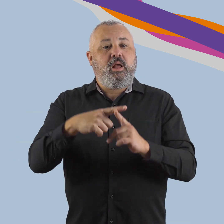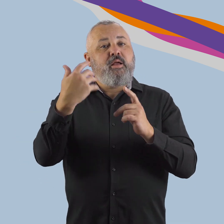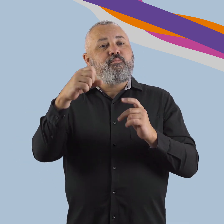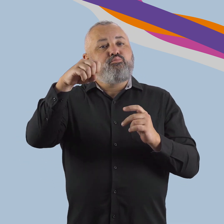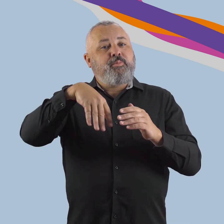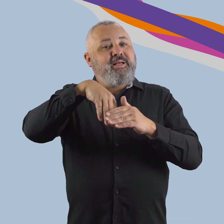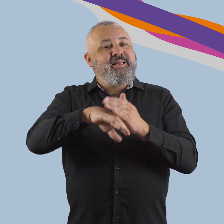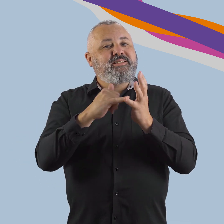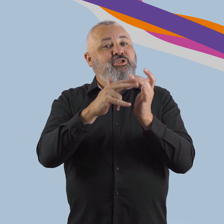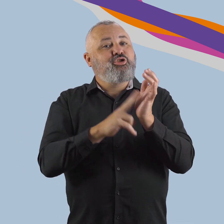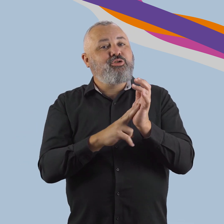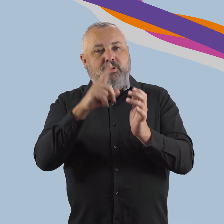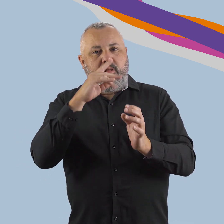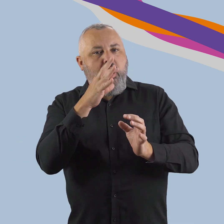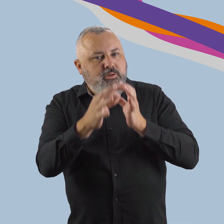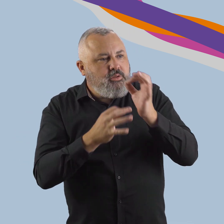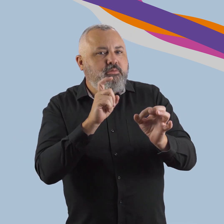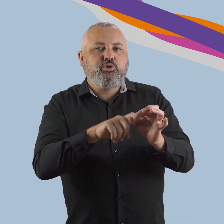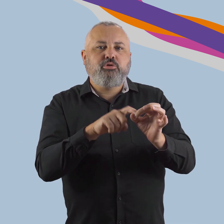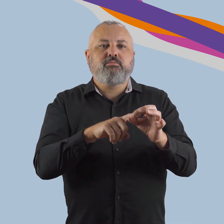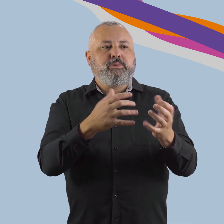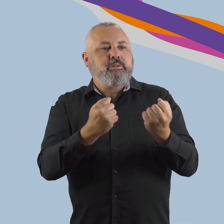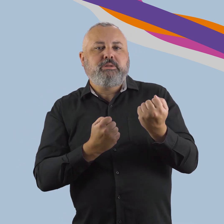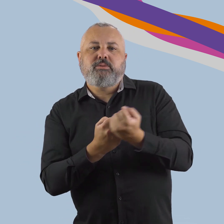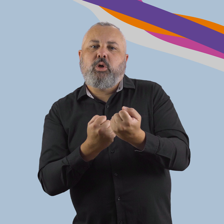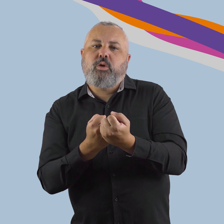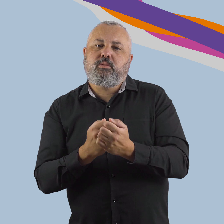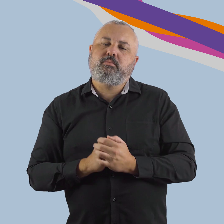Drop-in sessions for information and guidance